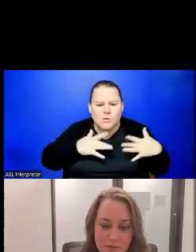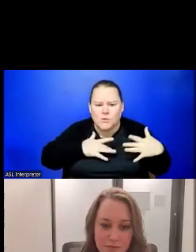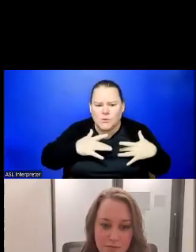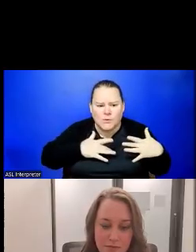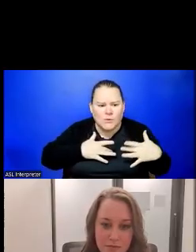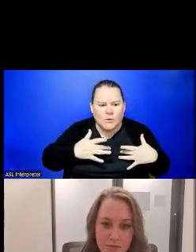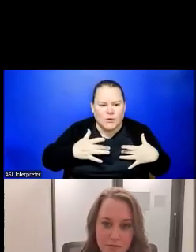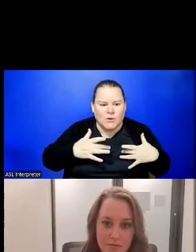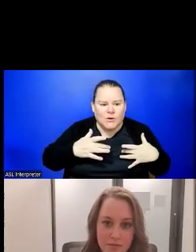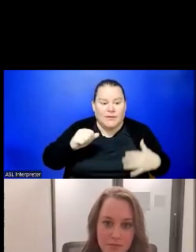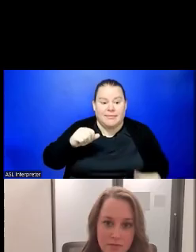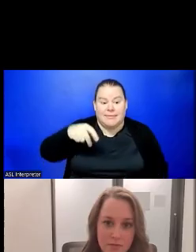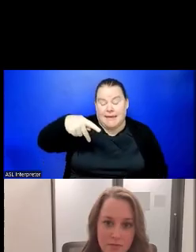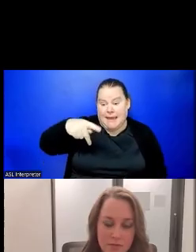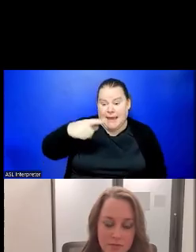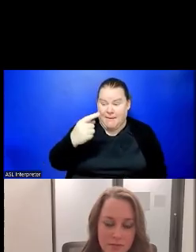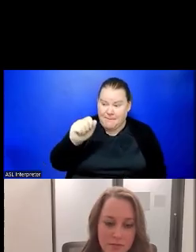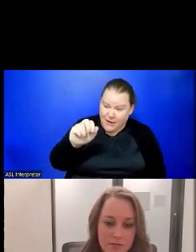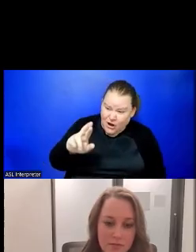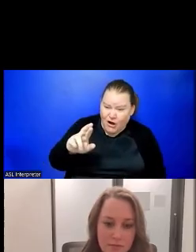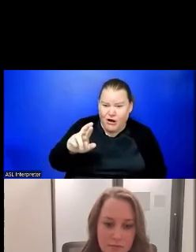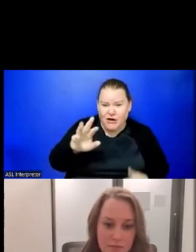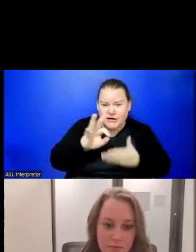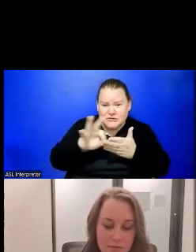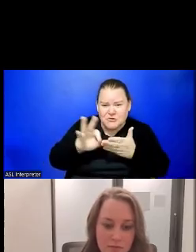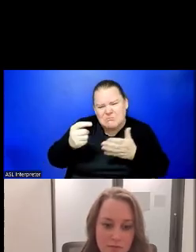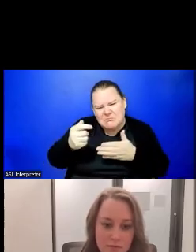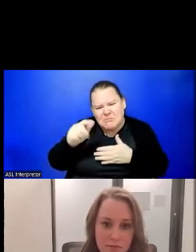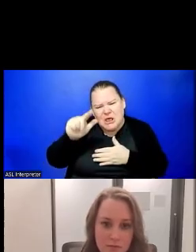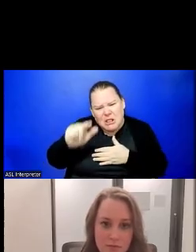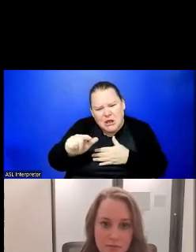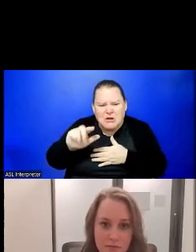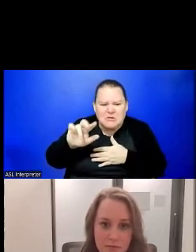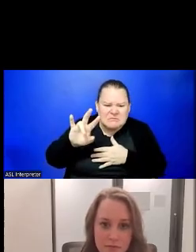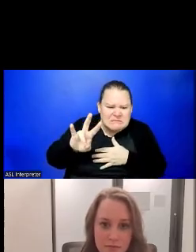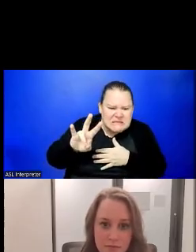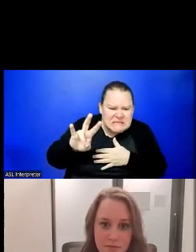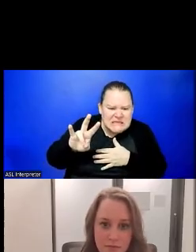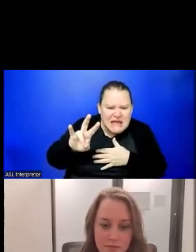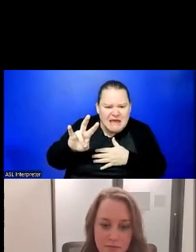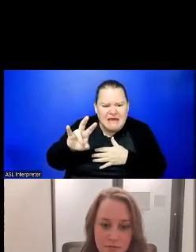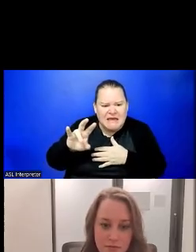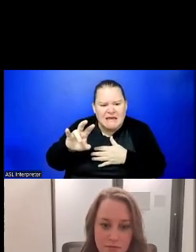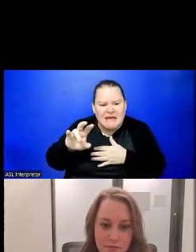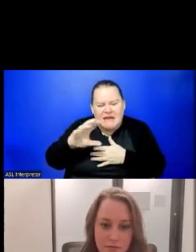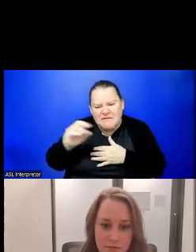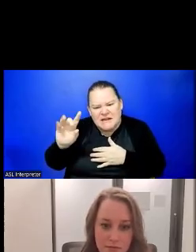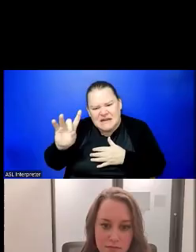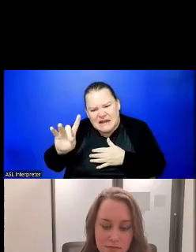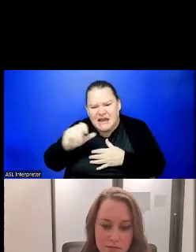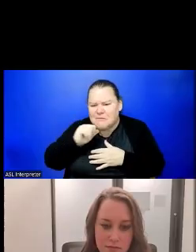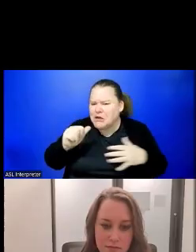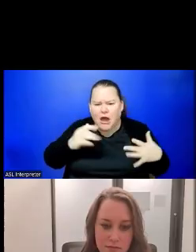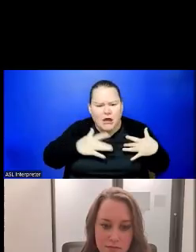scores are a little bit low at seven and eight, but not overly concerning. But really what starts to show up is there's a